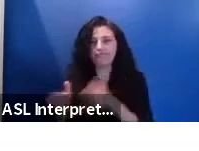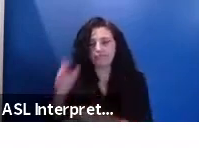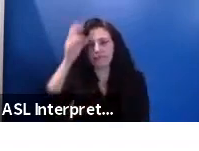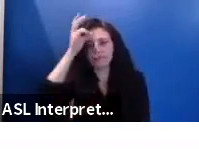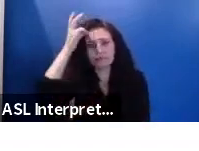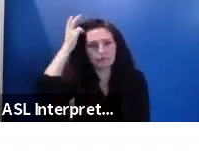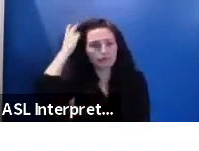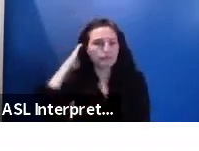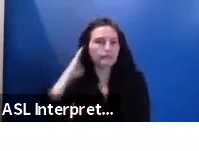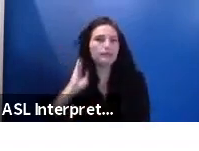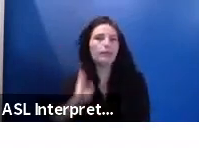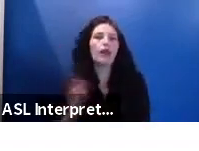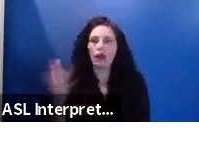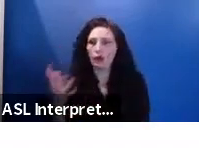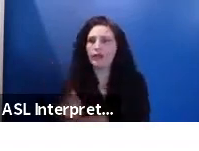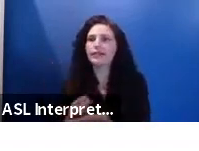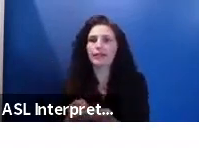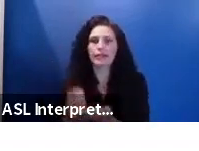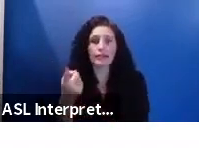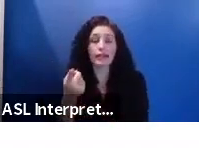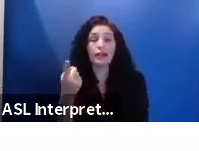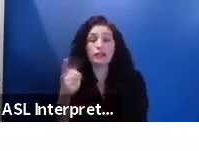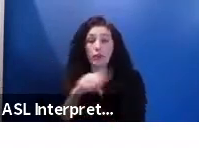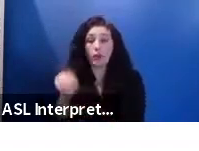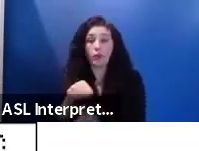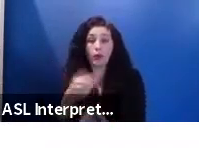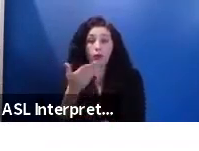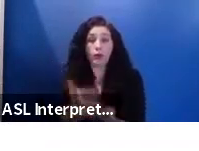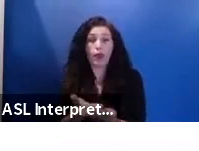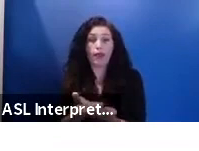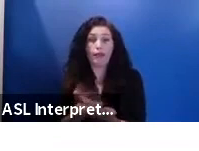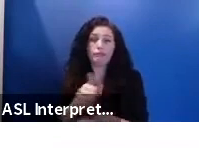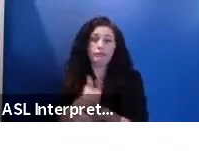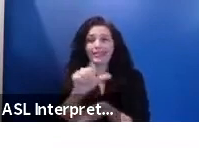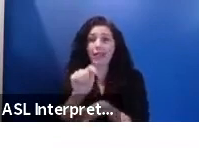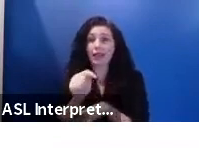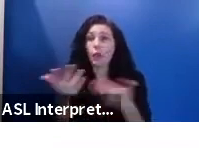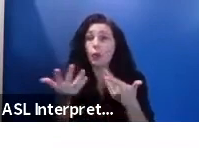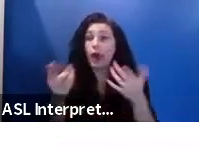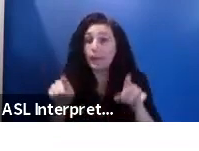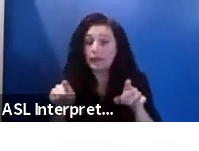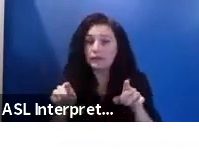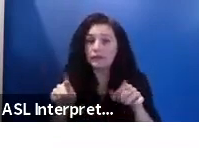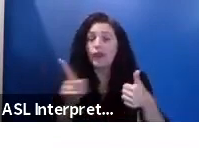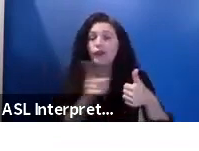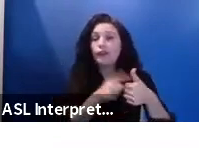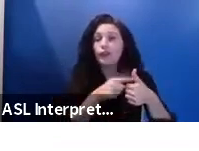Okay, we already covered that. So when you arrive at the set, what's going to happen? Well, first of all, you're going to need to do a check in process when you arrive at the set.